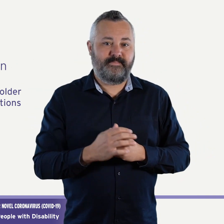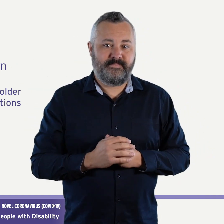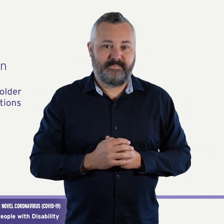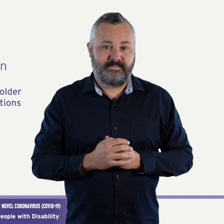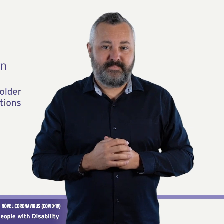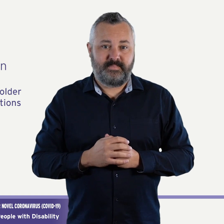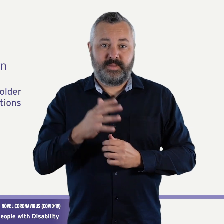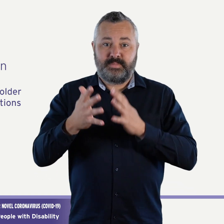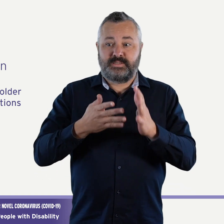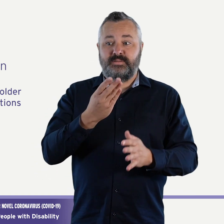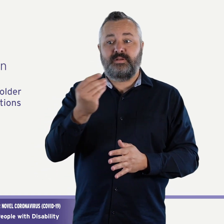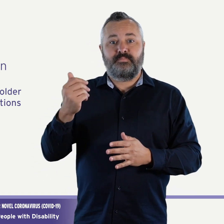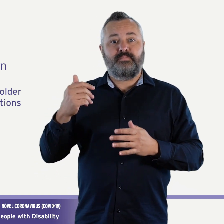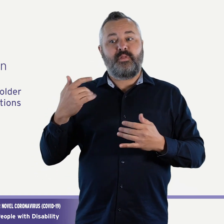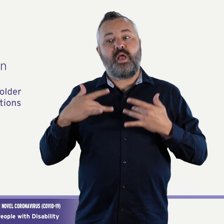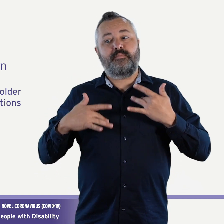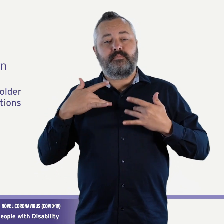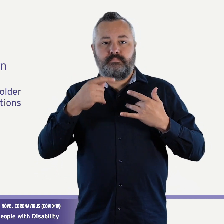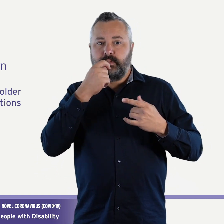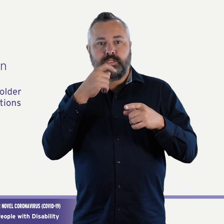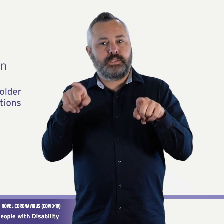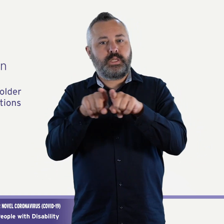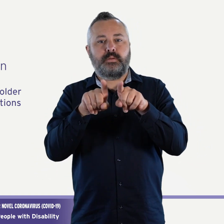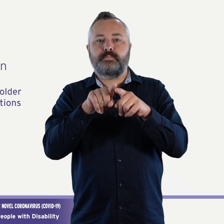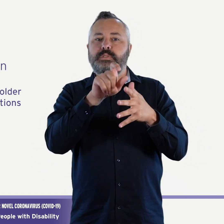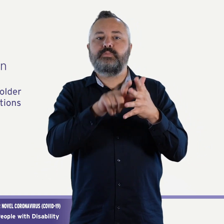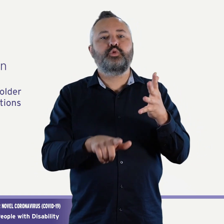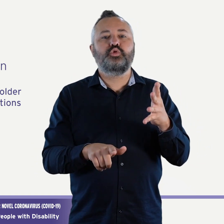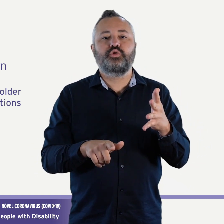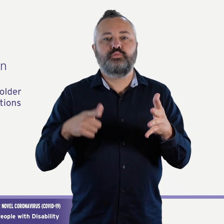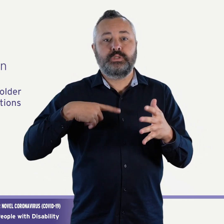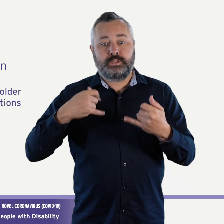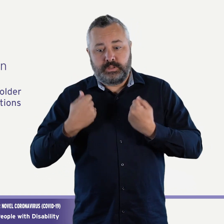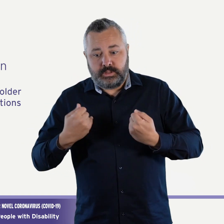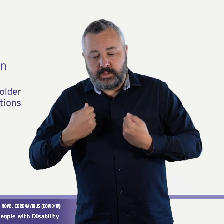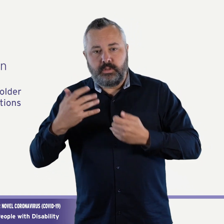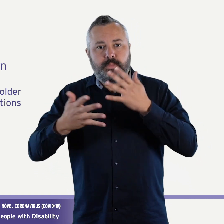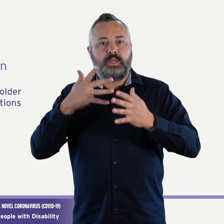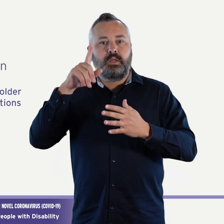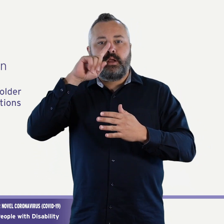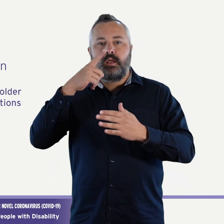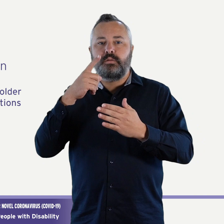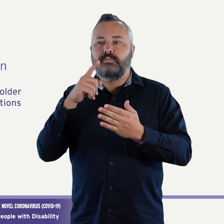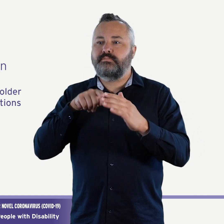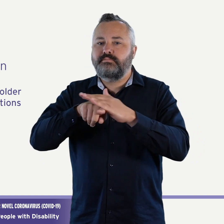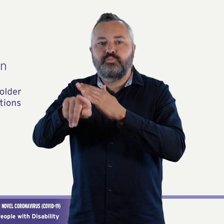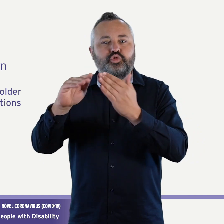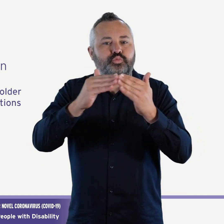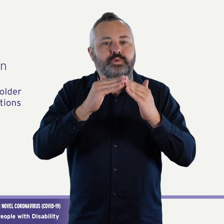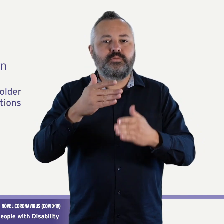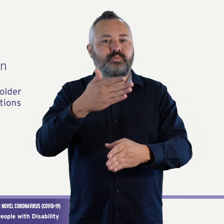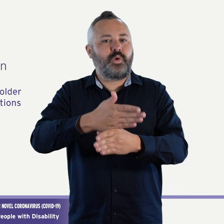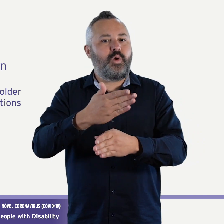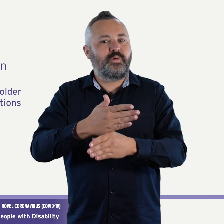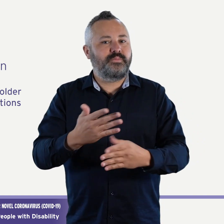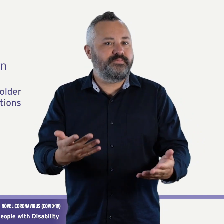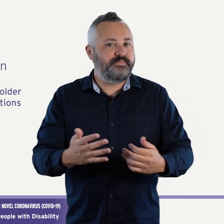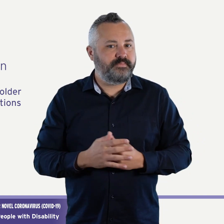Some people with chronic health conditions may experience disability due to the interaction between their condition and their environment.